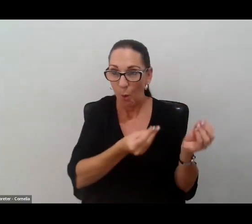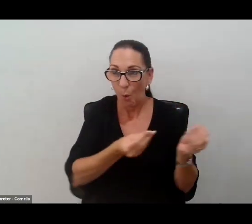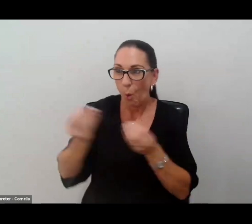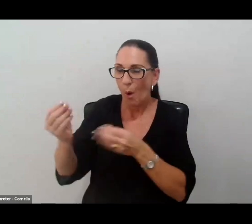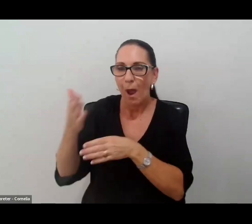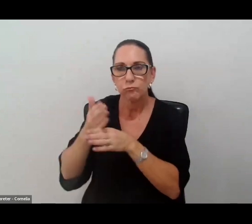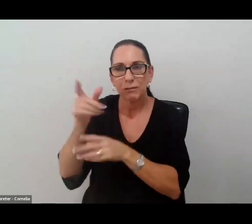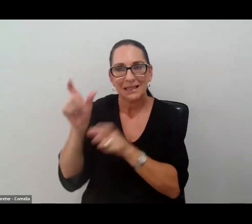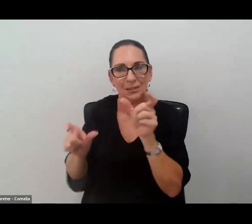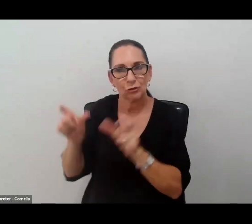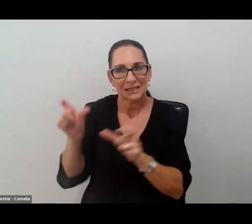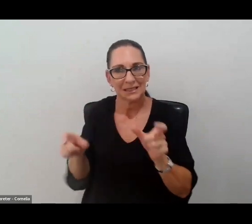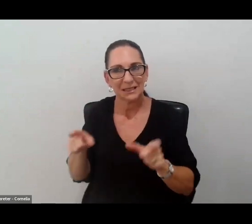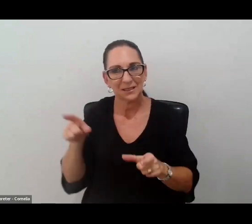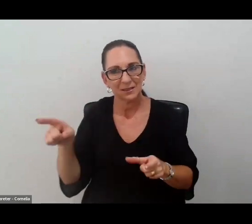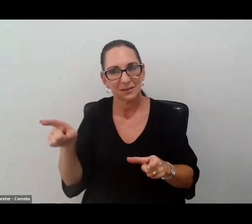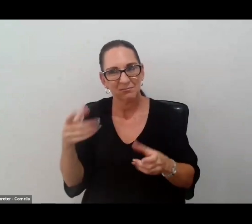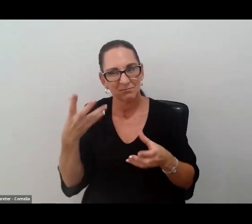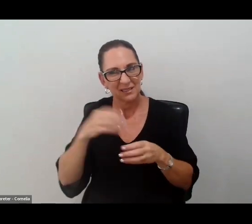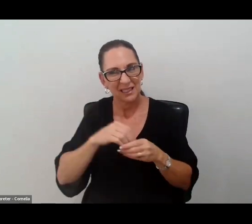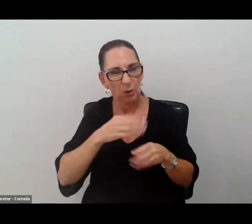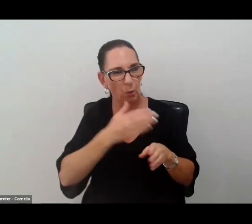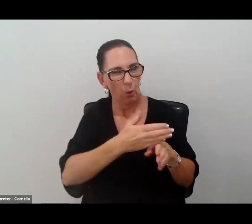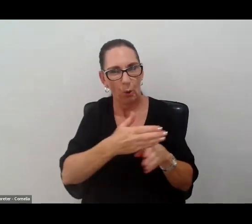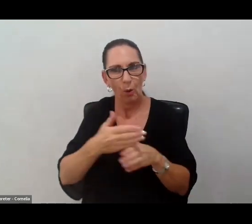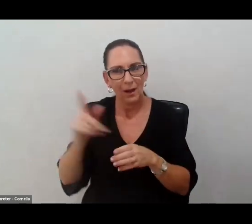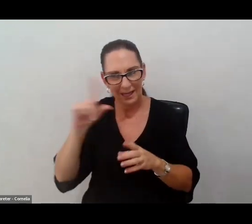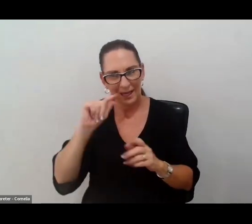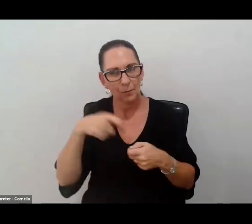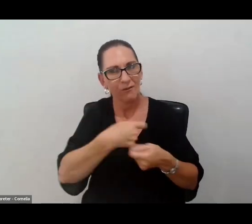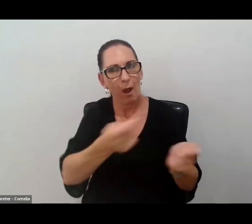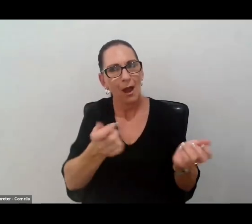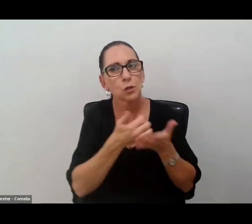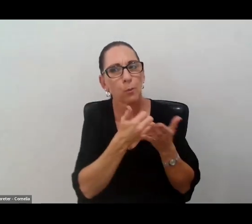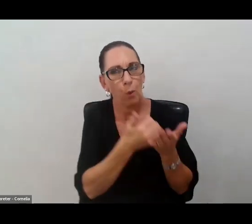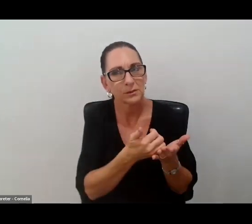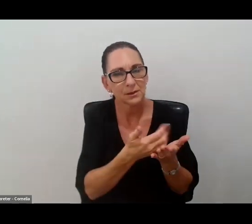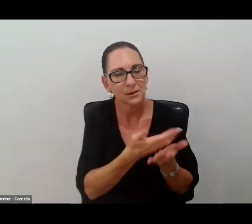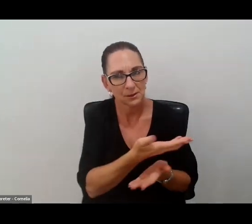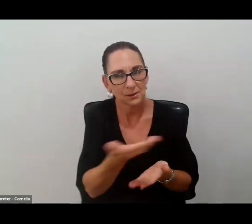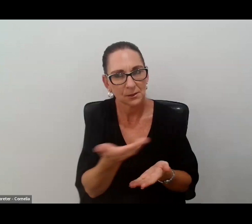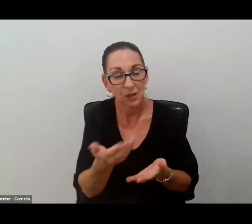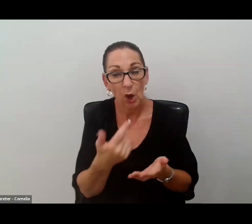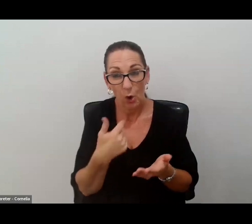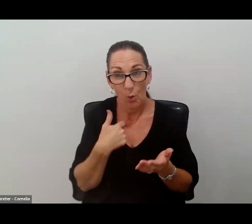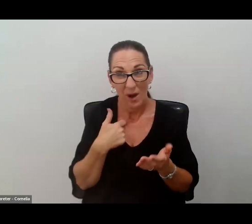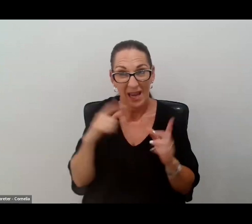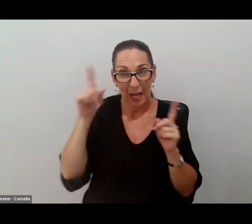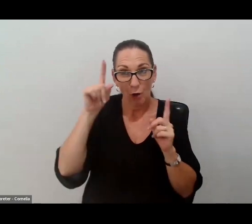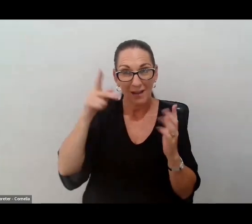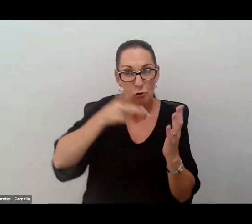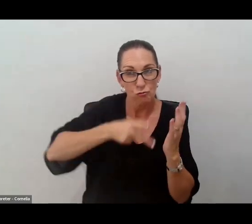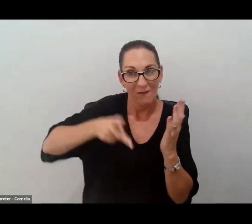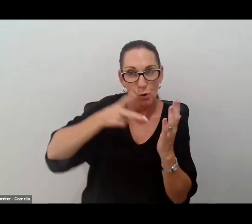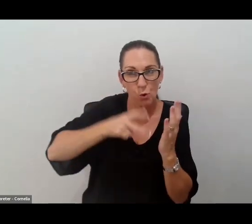market and provide those supports to people. We are undertaking a review of that plan through